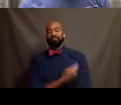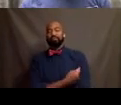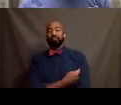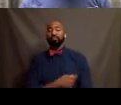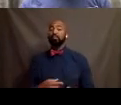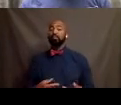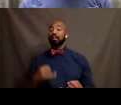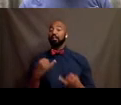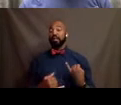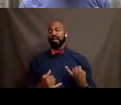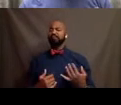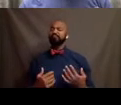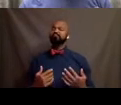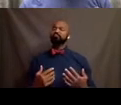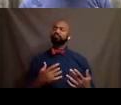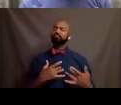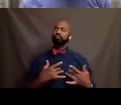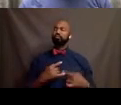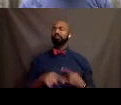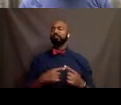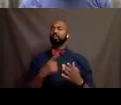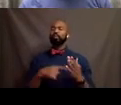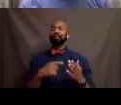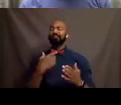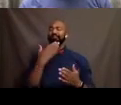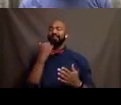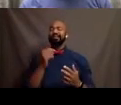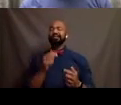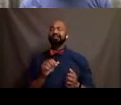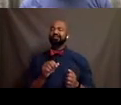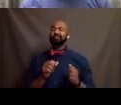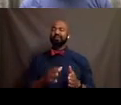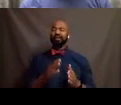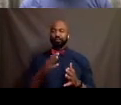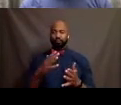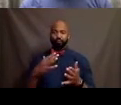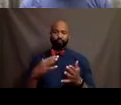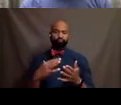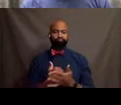And I would really encourage everyone who is interested in pursuing hormone therapy